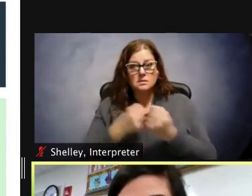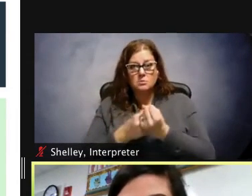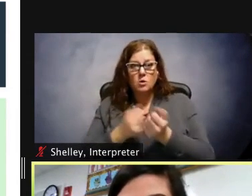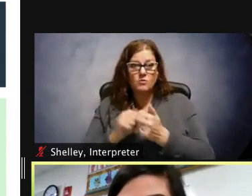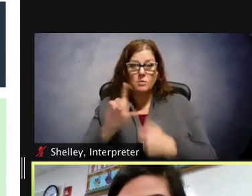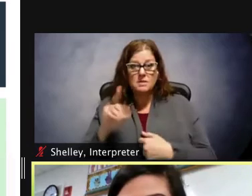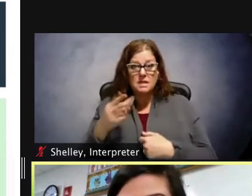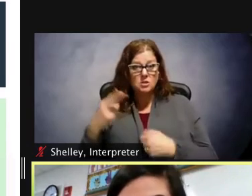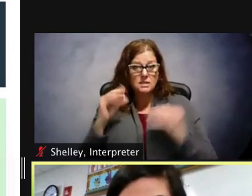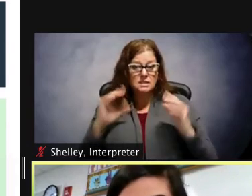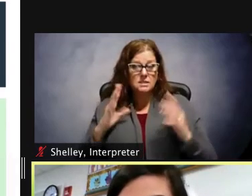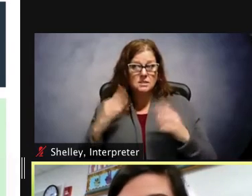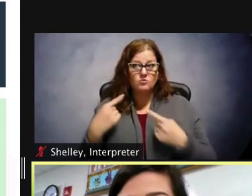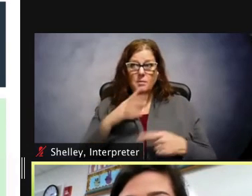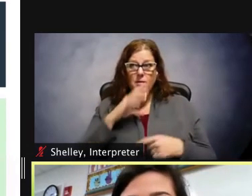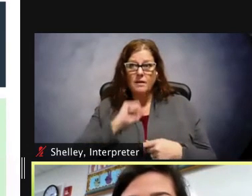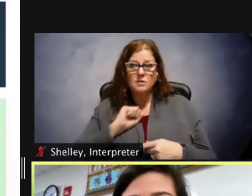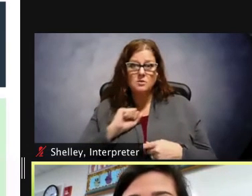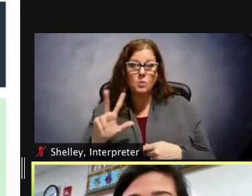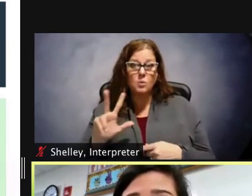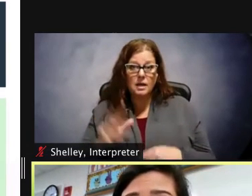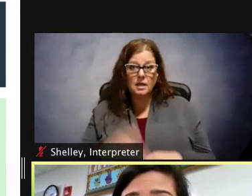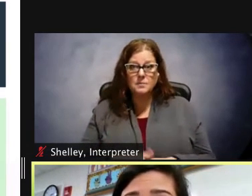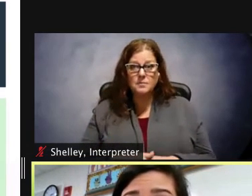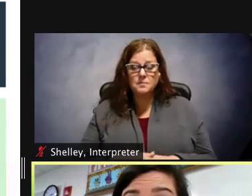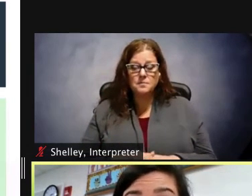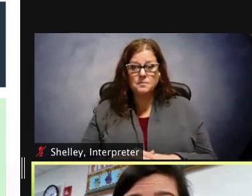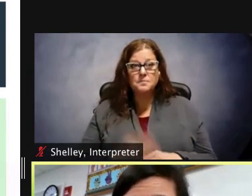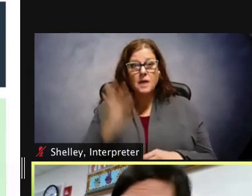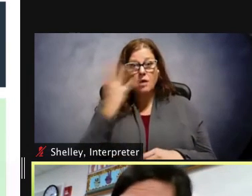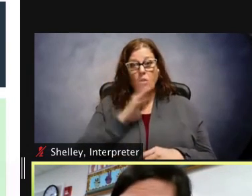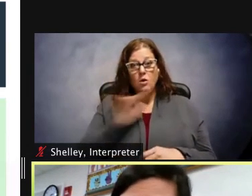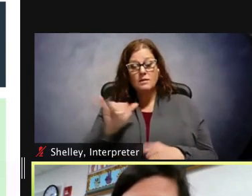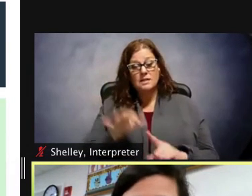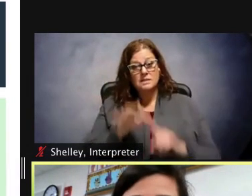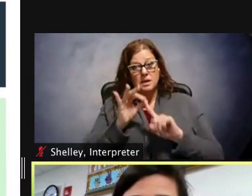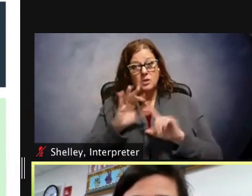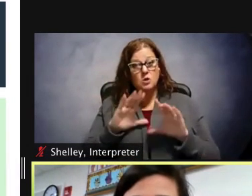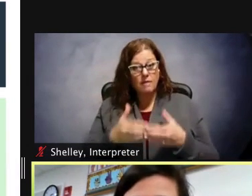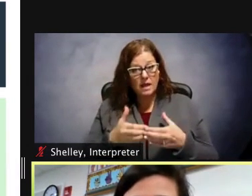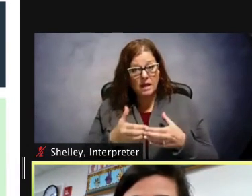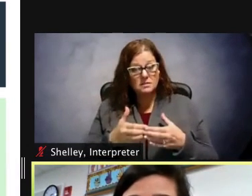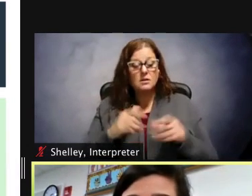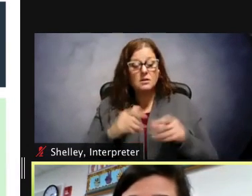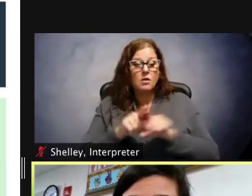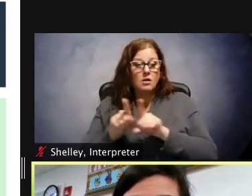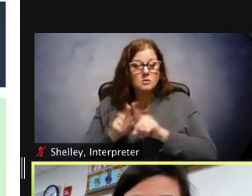from the age of three. So that looked like a special class. He was also in a general education